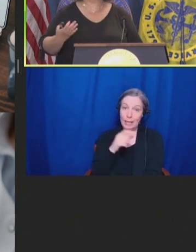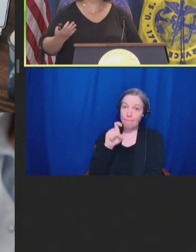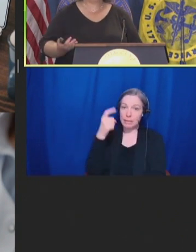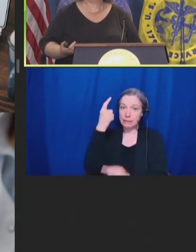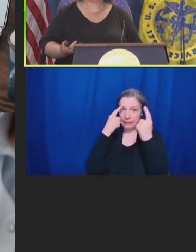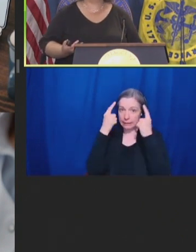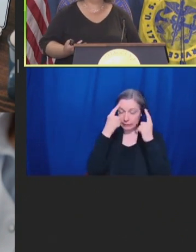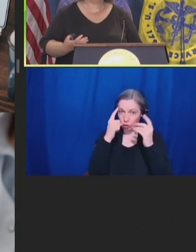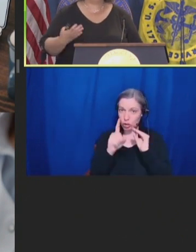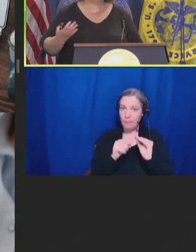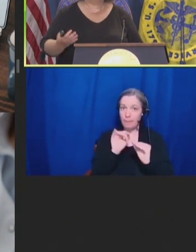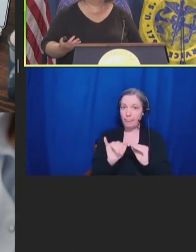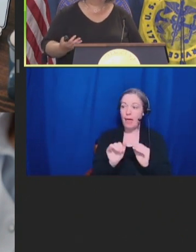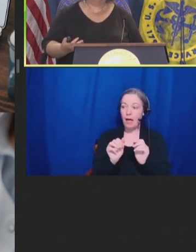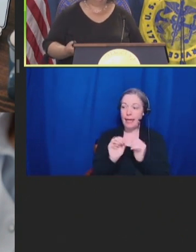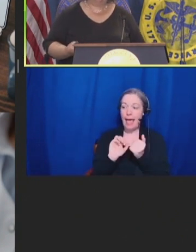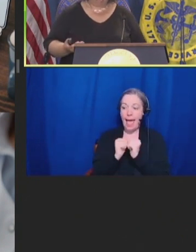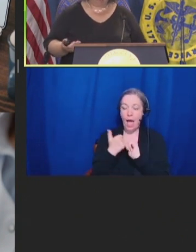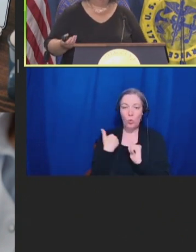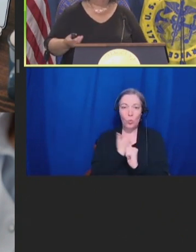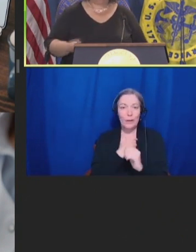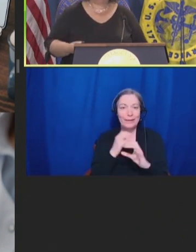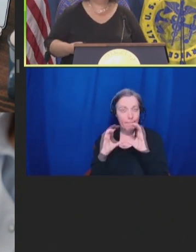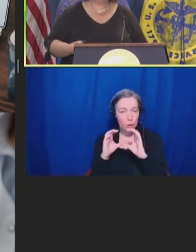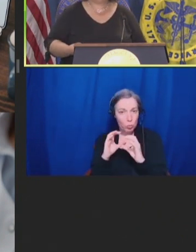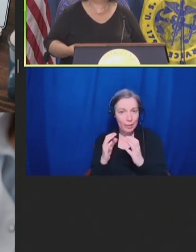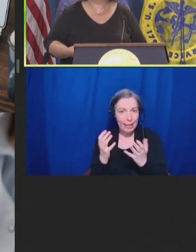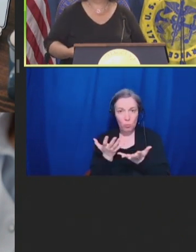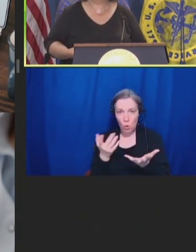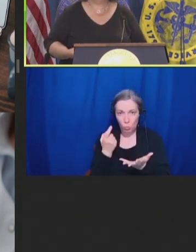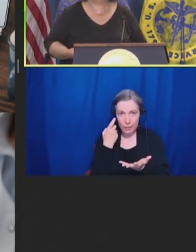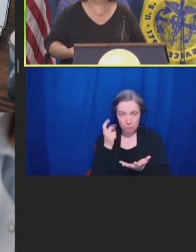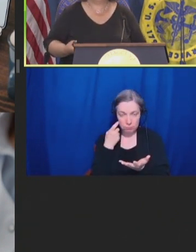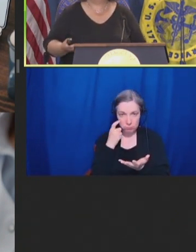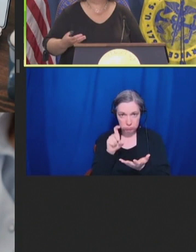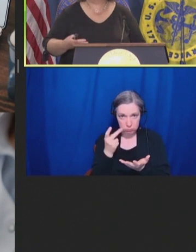kind of how we're communicating and what we're seeing, but also acknowledging that we're also